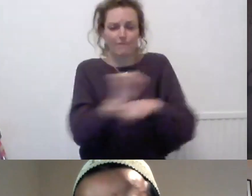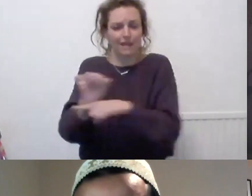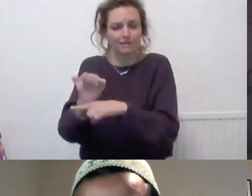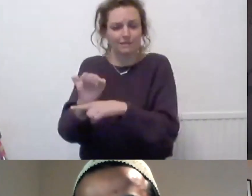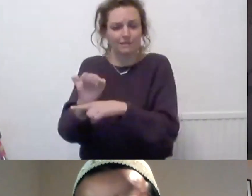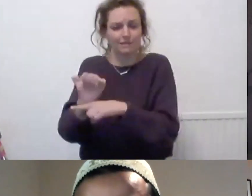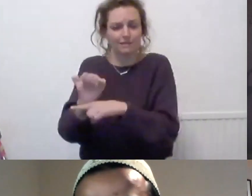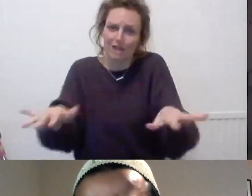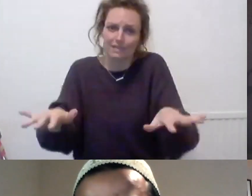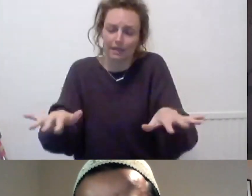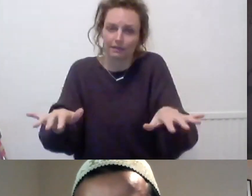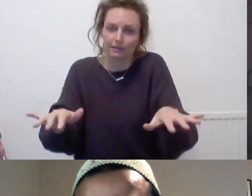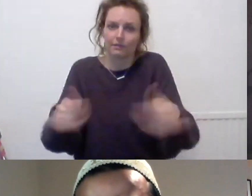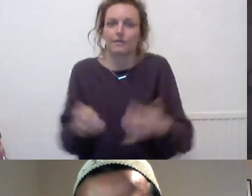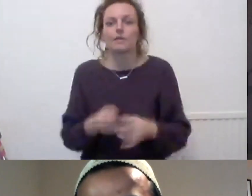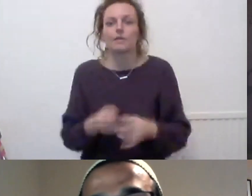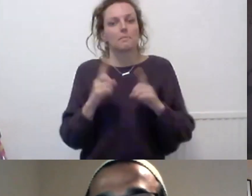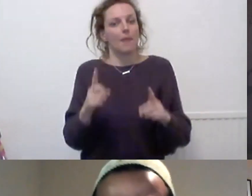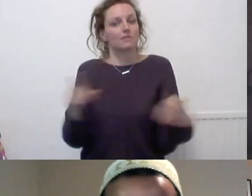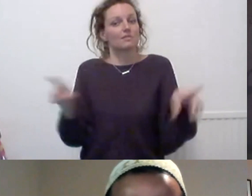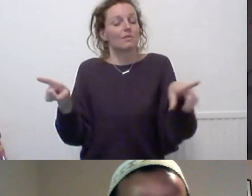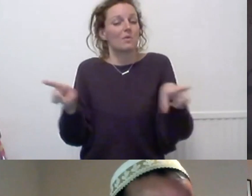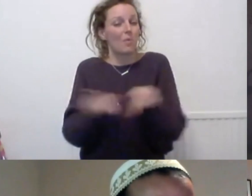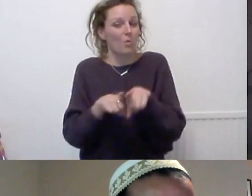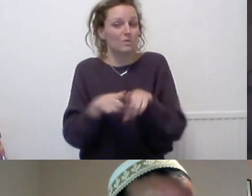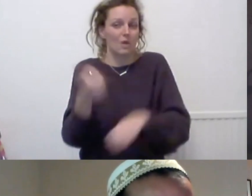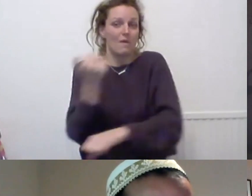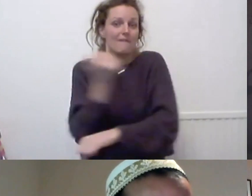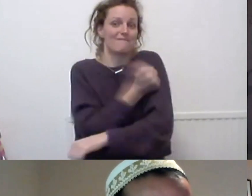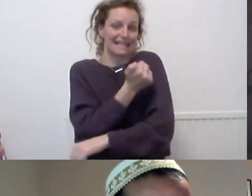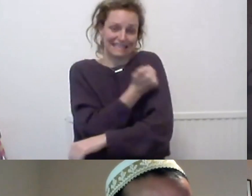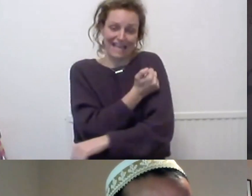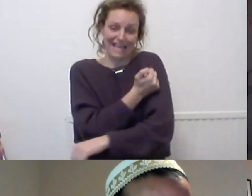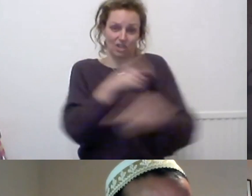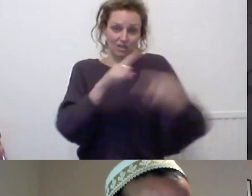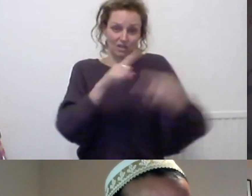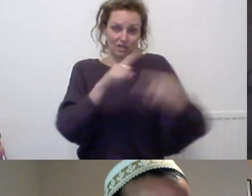remember that vaccination is only just one part of this, our fight against it, a vaccine, a virus has